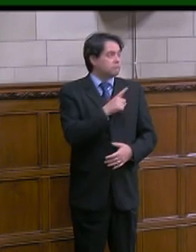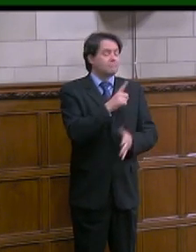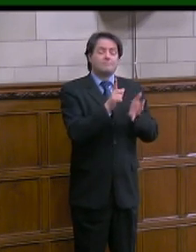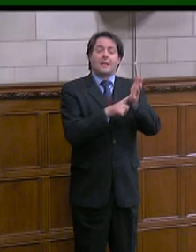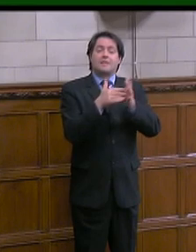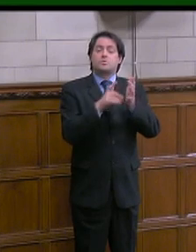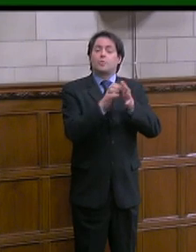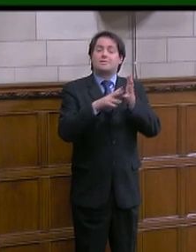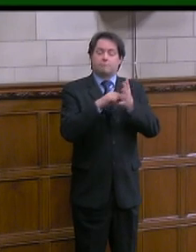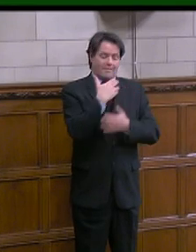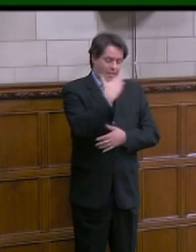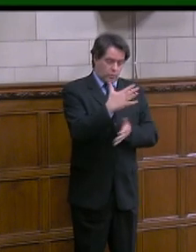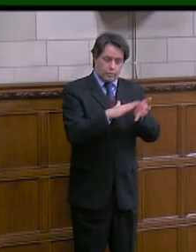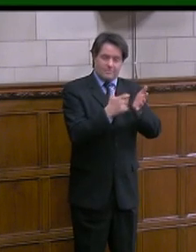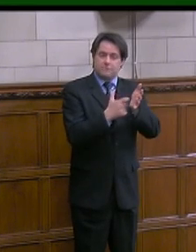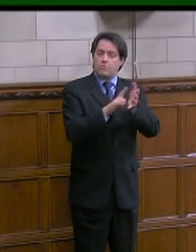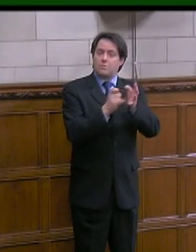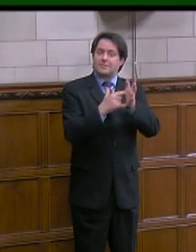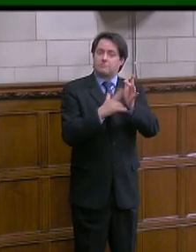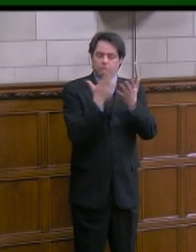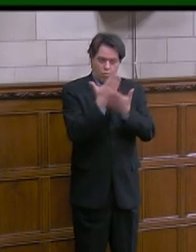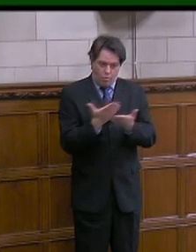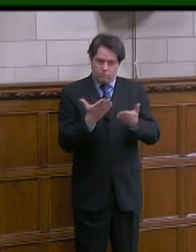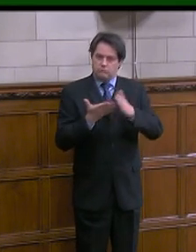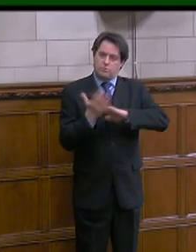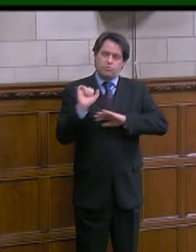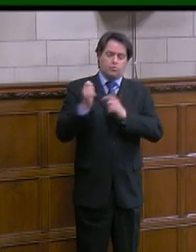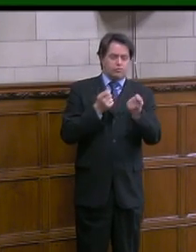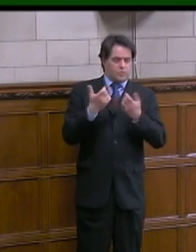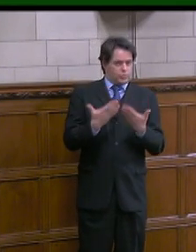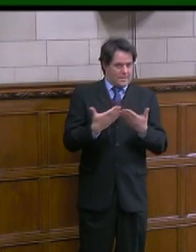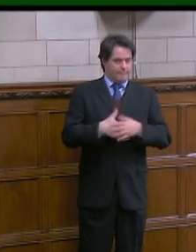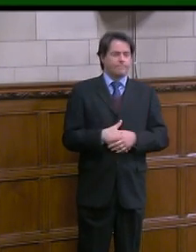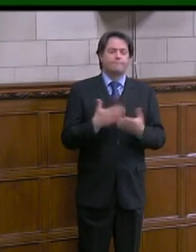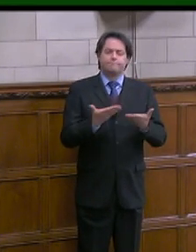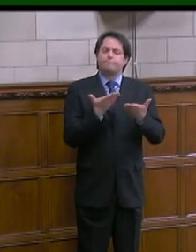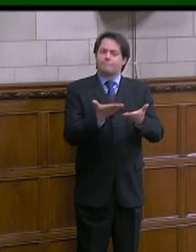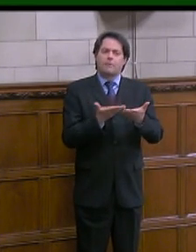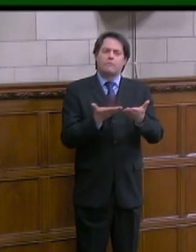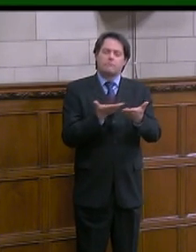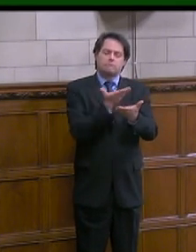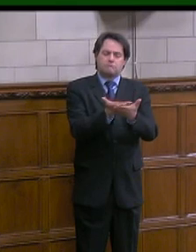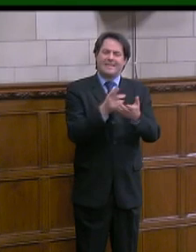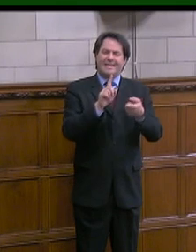Liz Twist (Blaydon) (Lab): I beg to move,That this House has considered